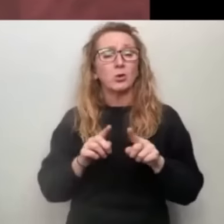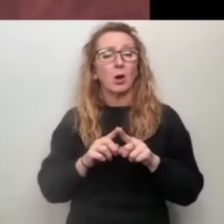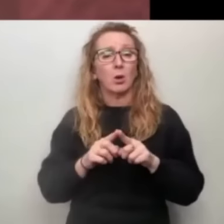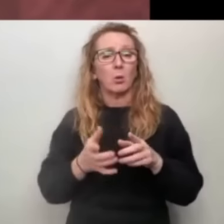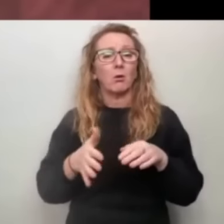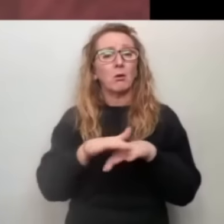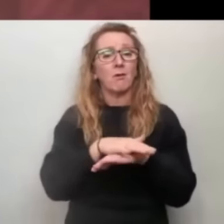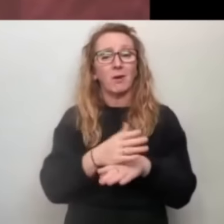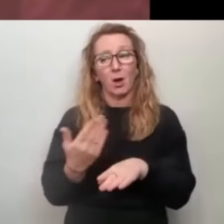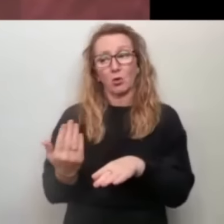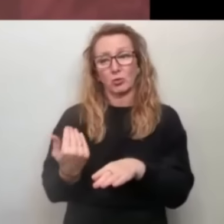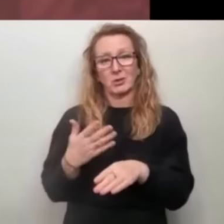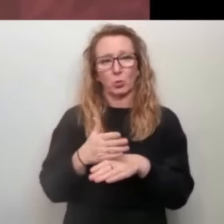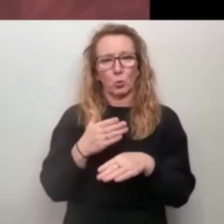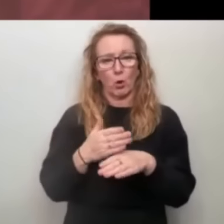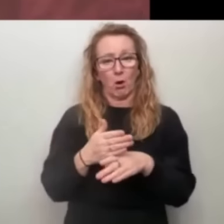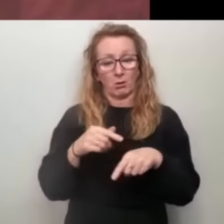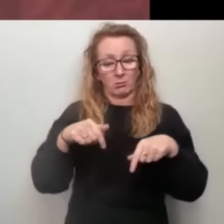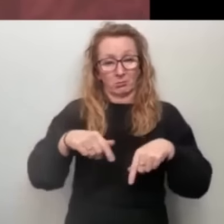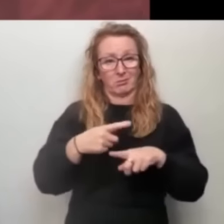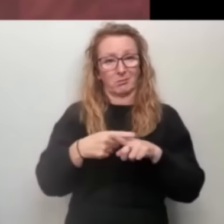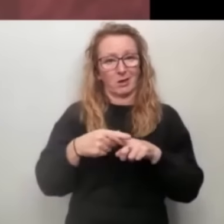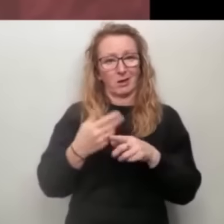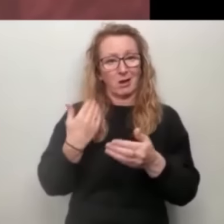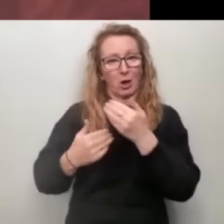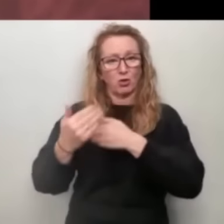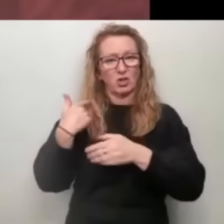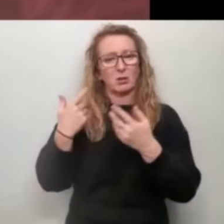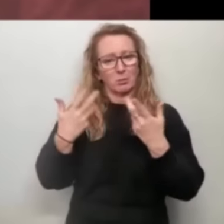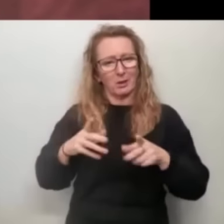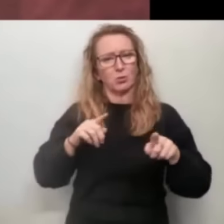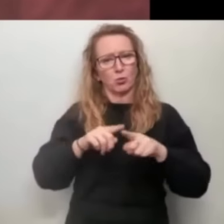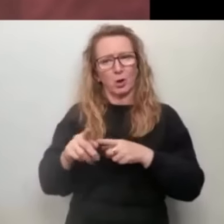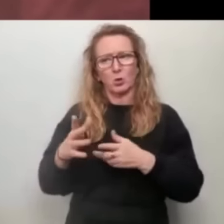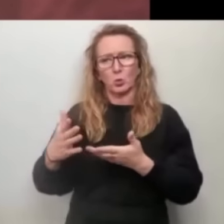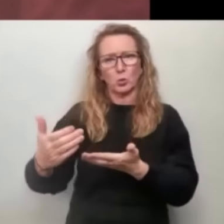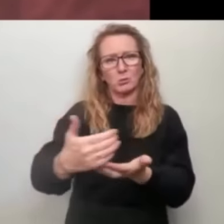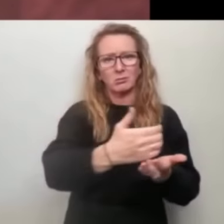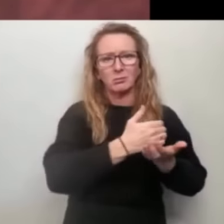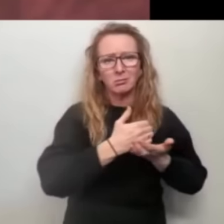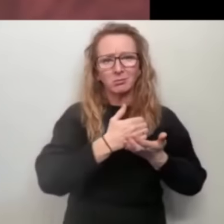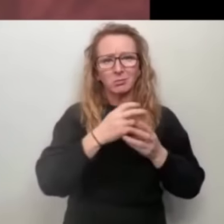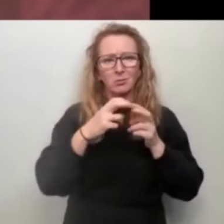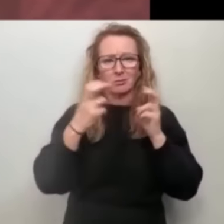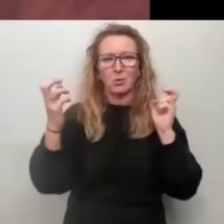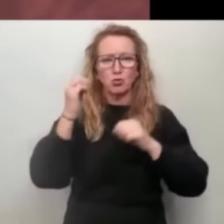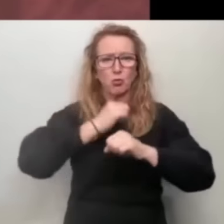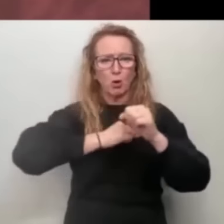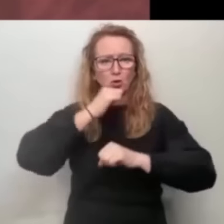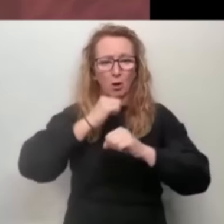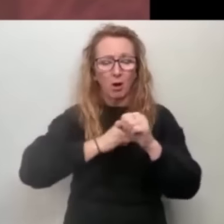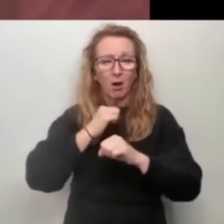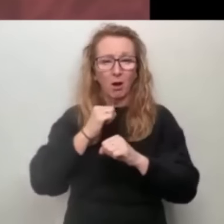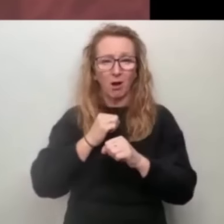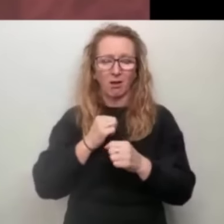that we as English Heritage have done to conserve this wonderful structure so that it can remain such a powerful symbol of industry